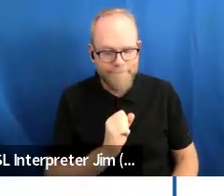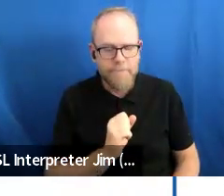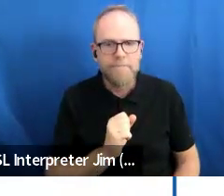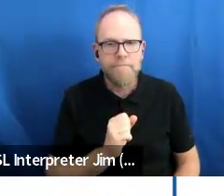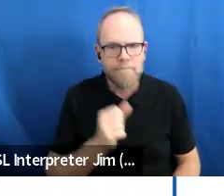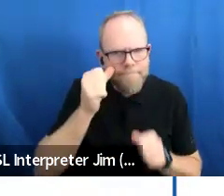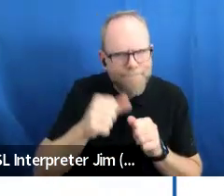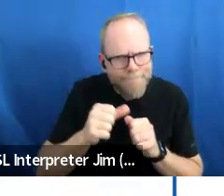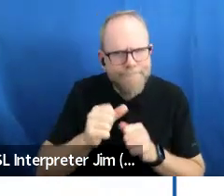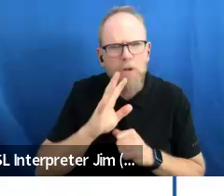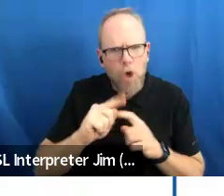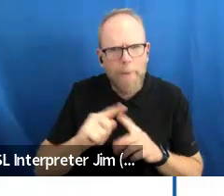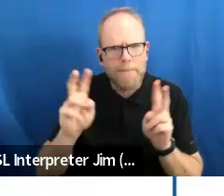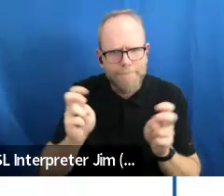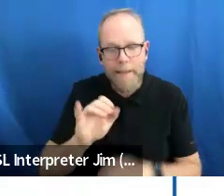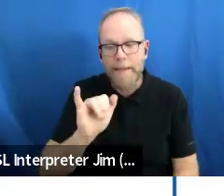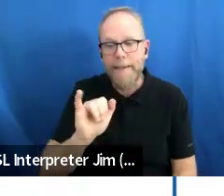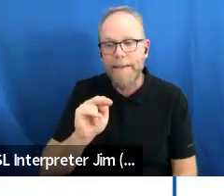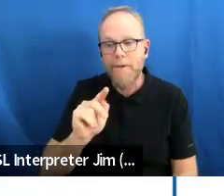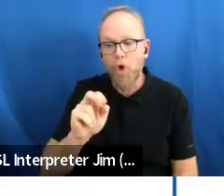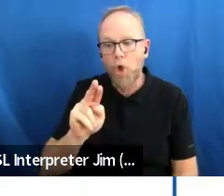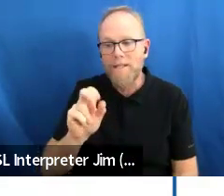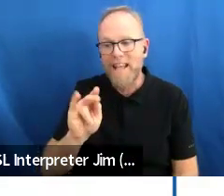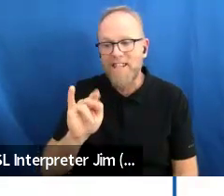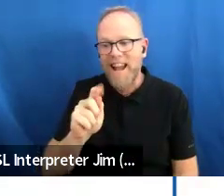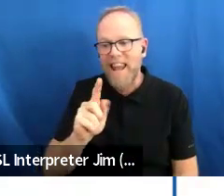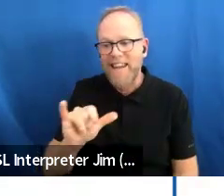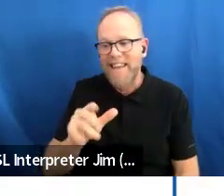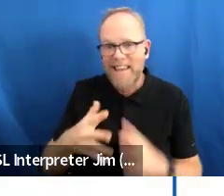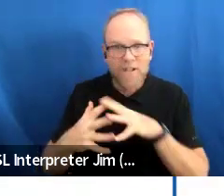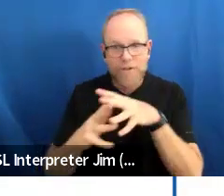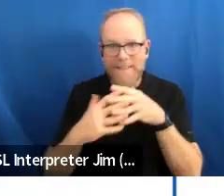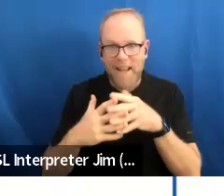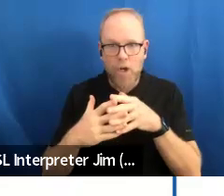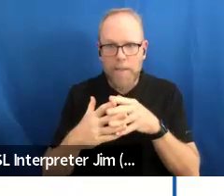there's movement to acknowledge the intersection of the LGBTQ Community.